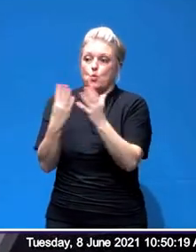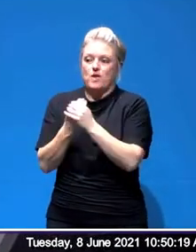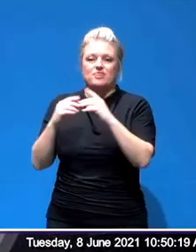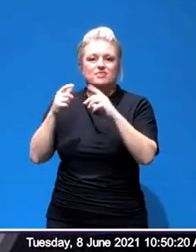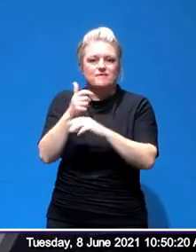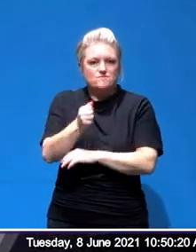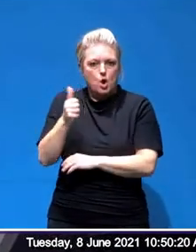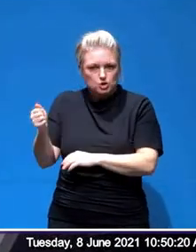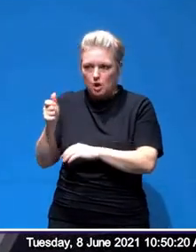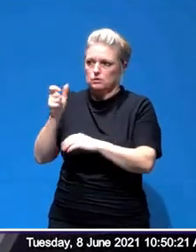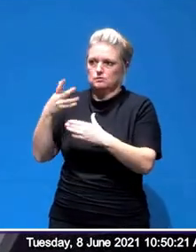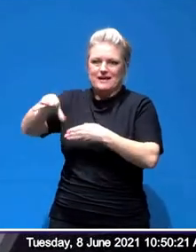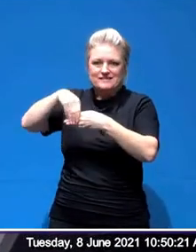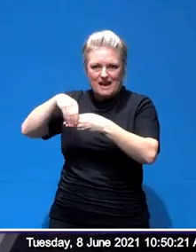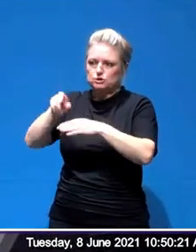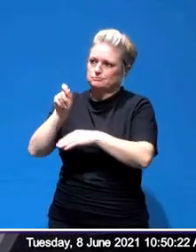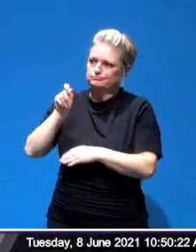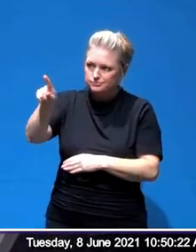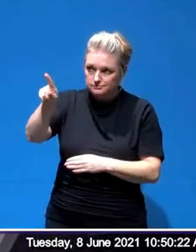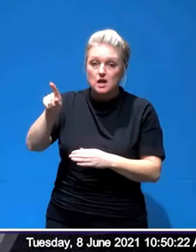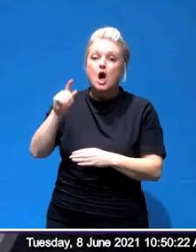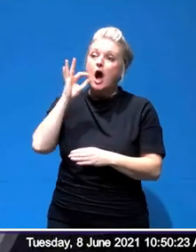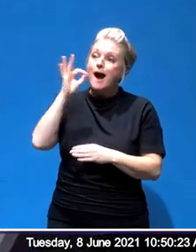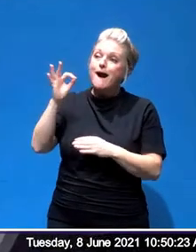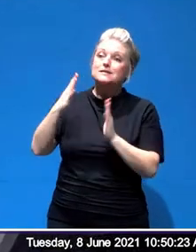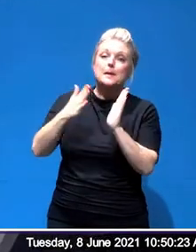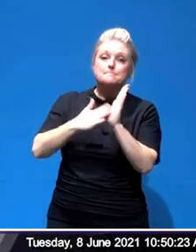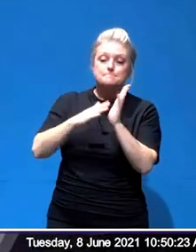of Daniel's bruising and I asked Muriel to call me. She did.